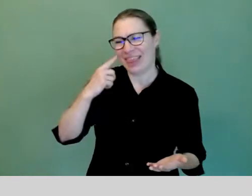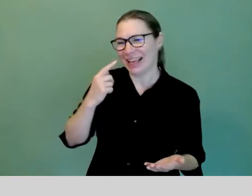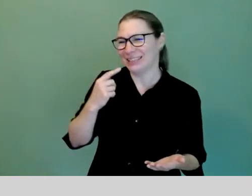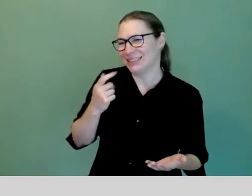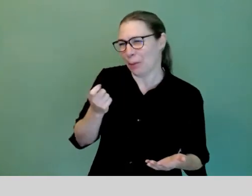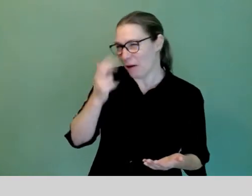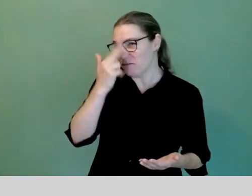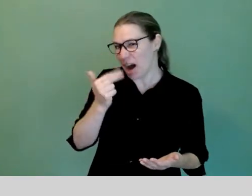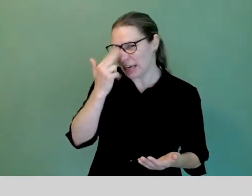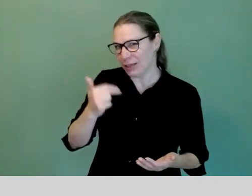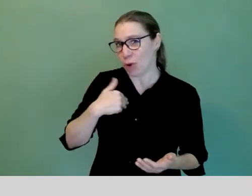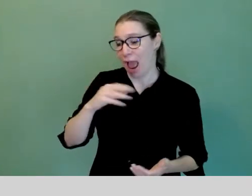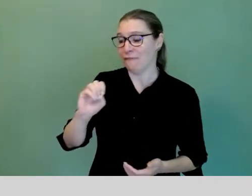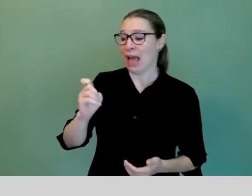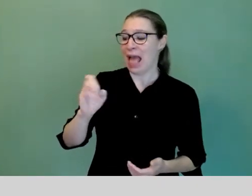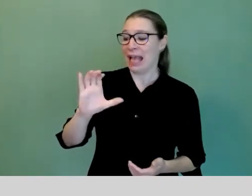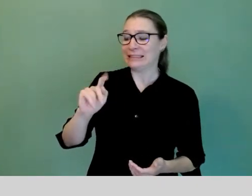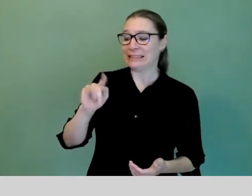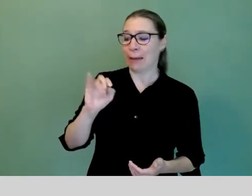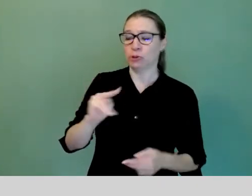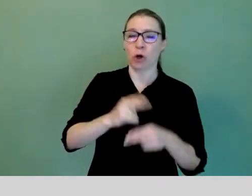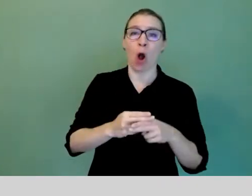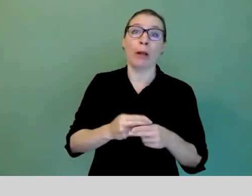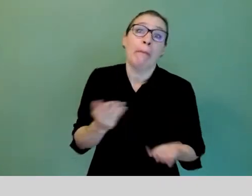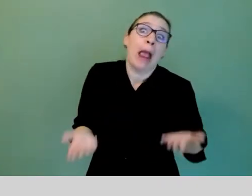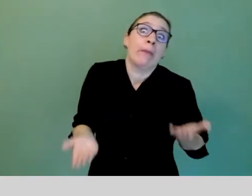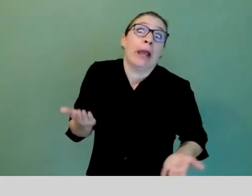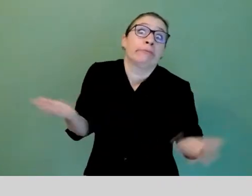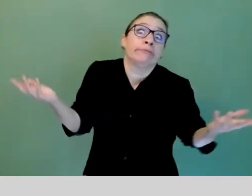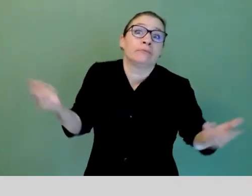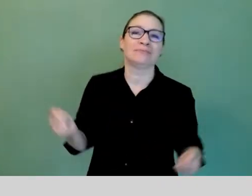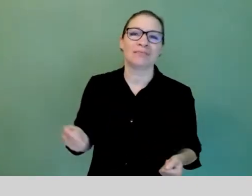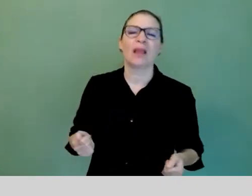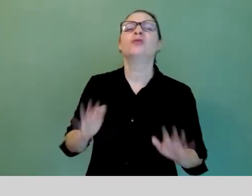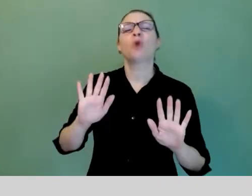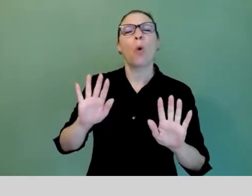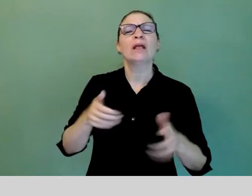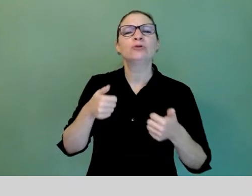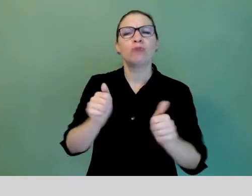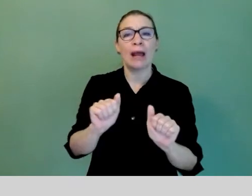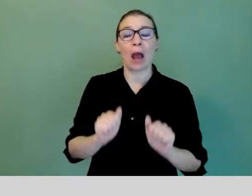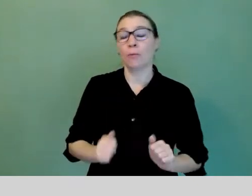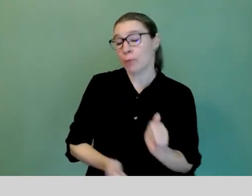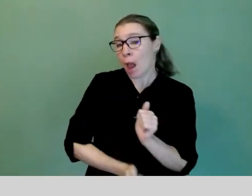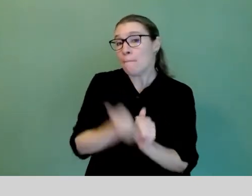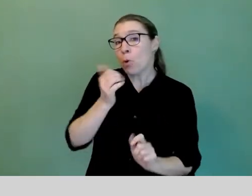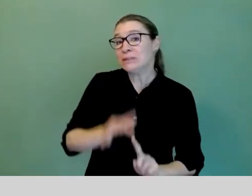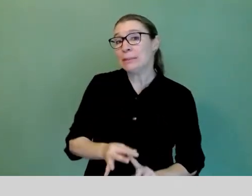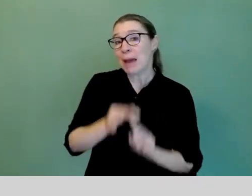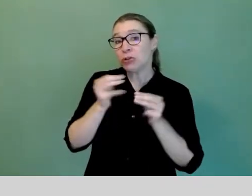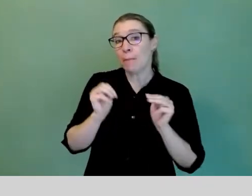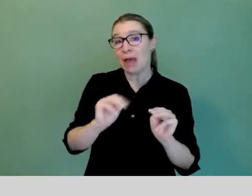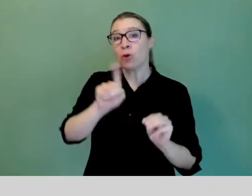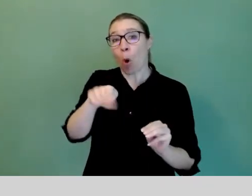So let's try this out. Because most special methods only work on instances,